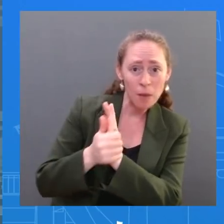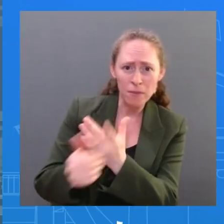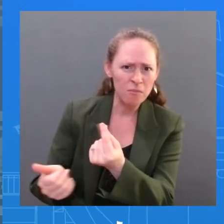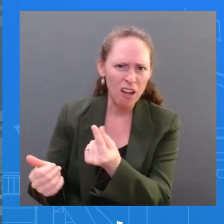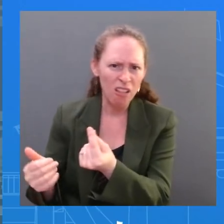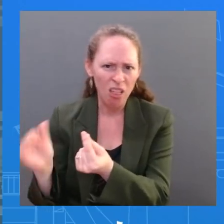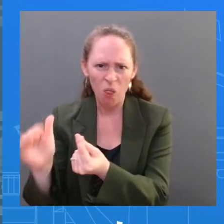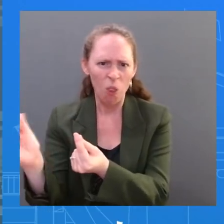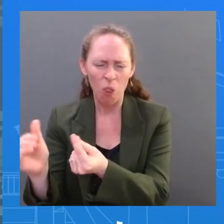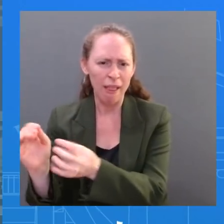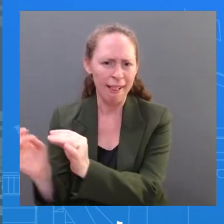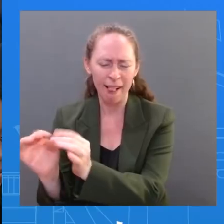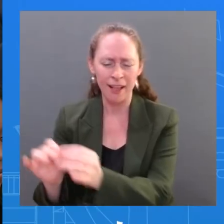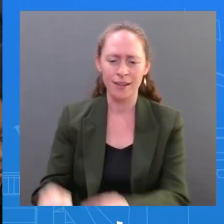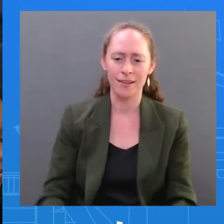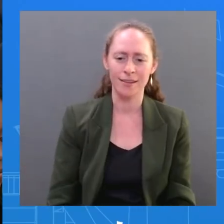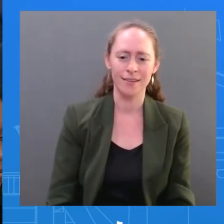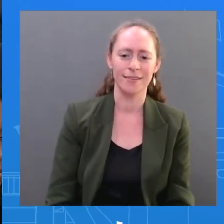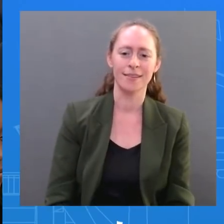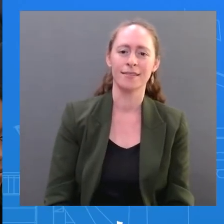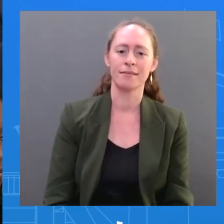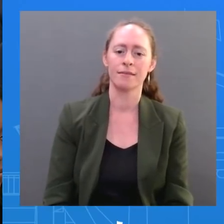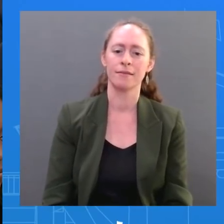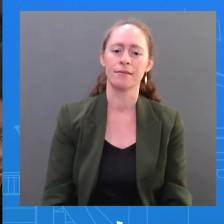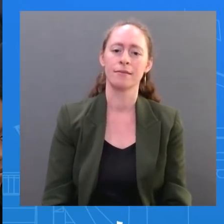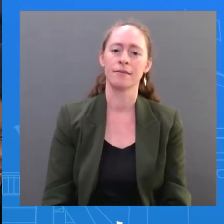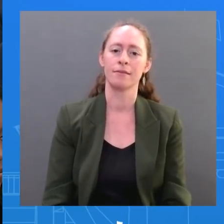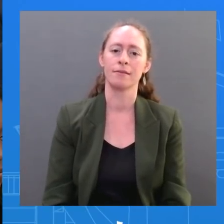about what the actual -- the order actually does.